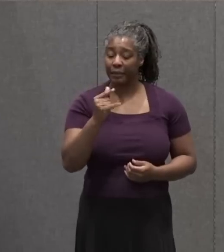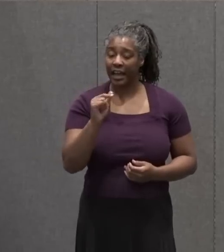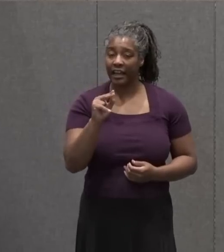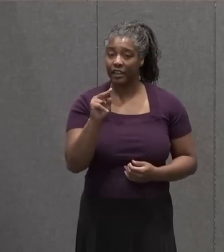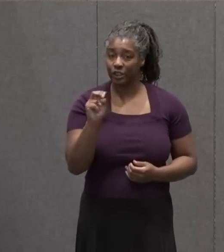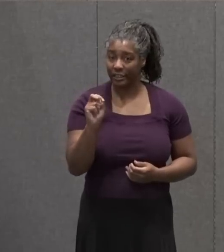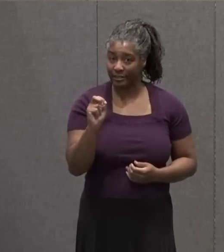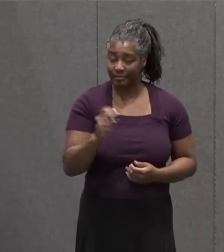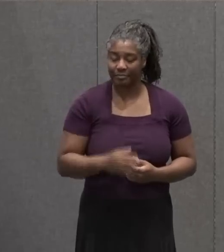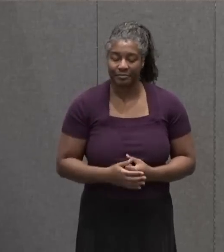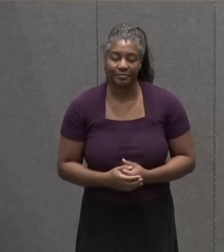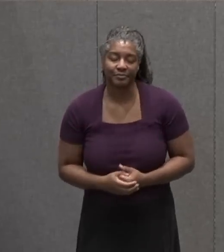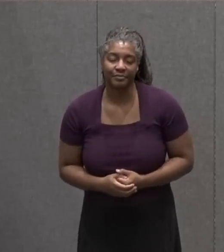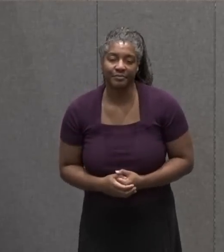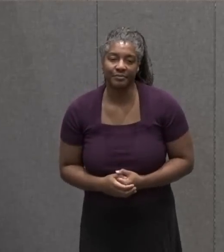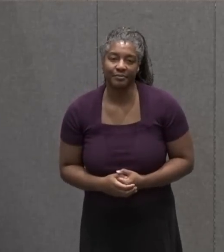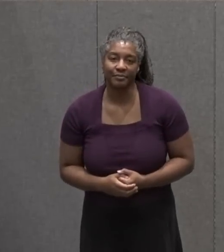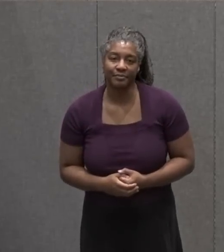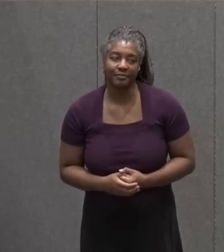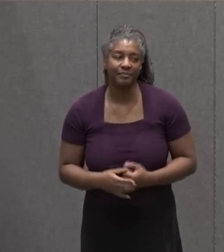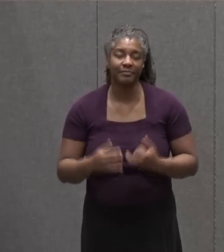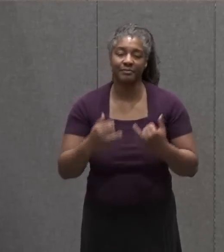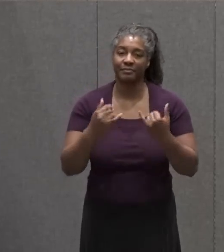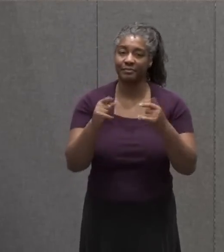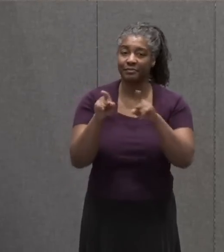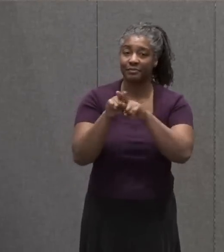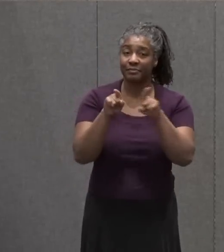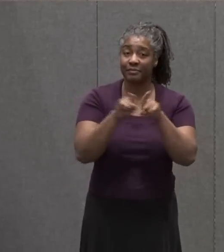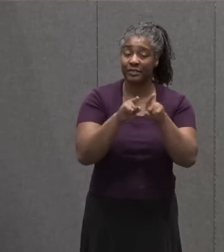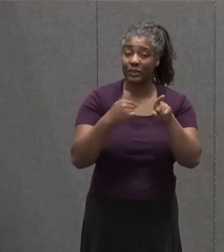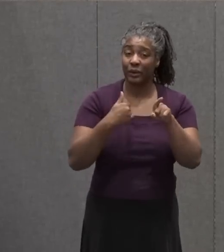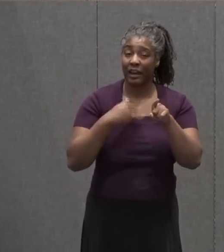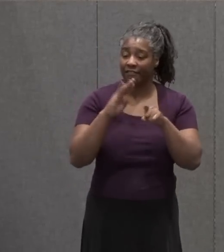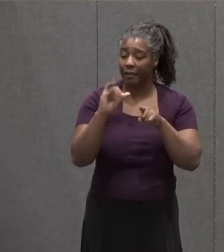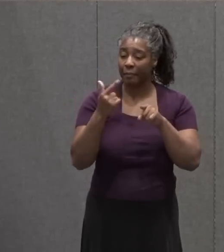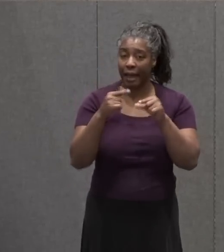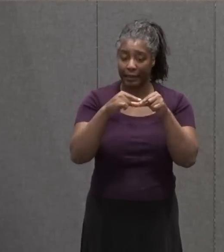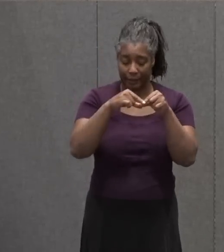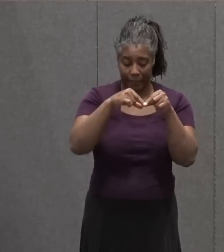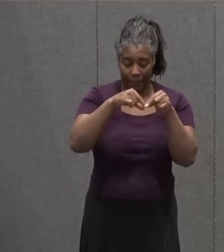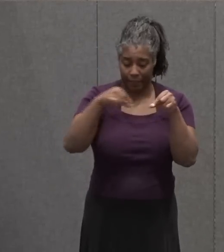Now I also brought here a plastic bag with me because at home you can start collecting words